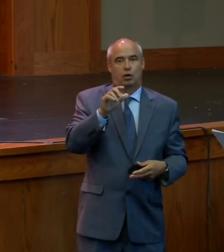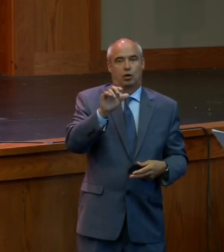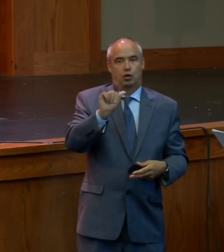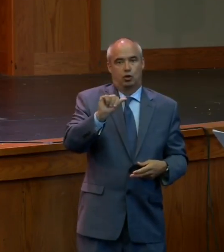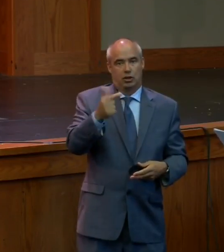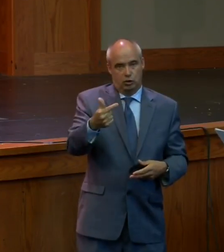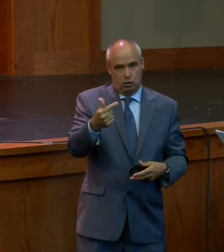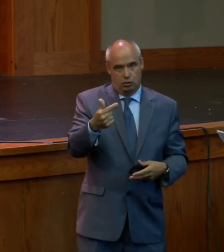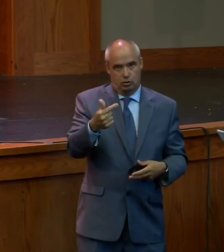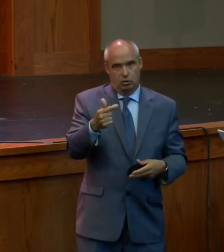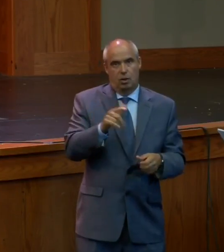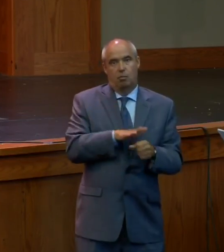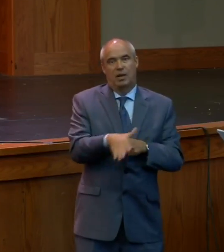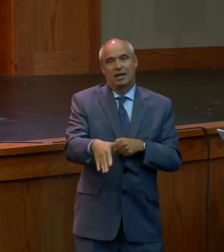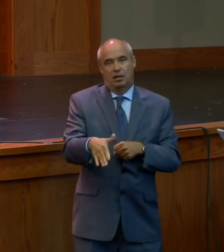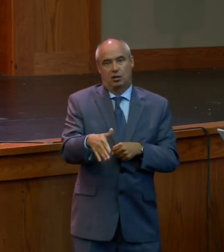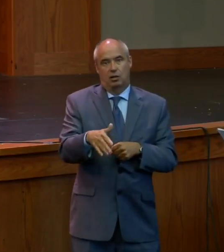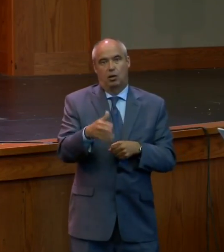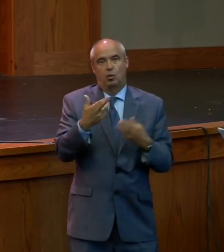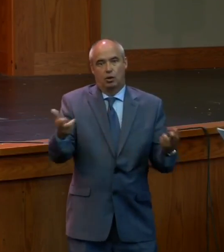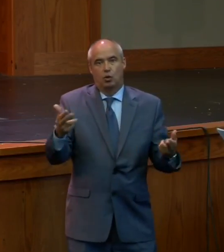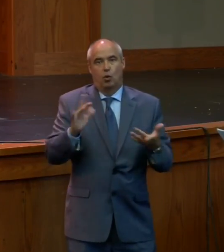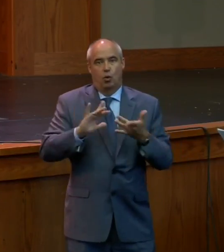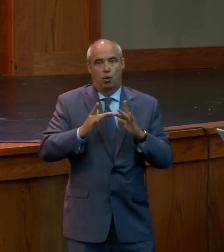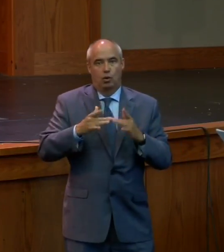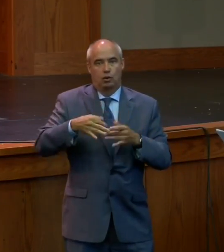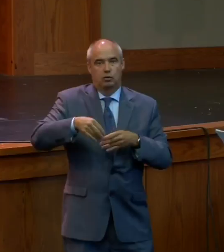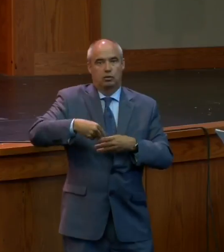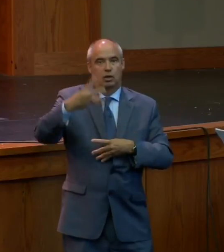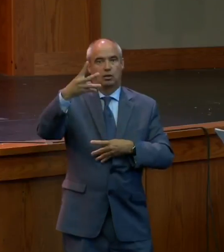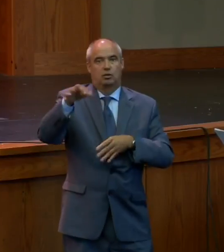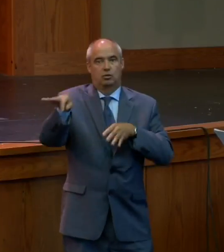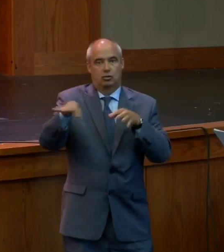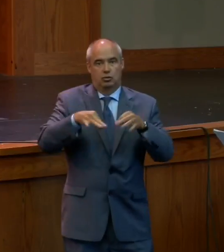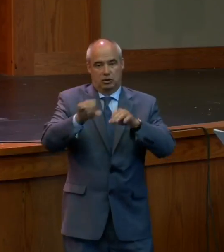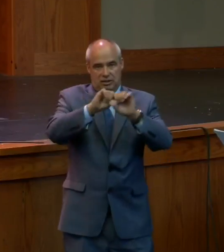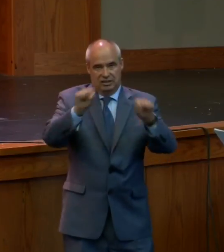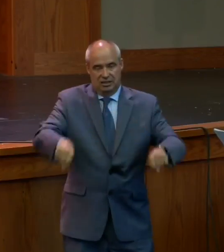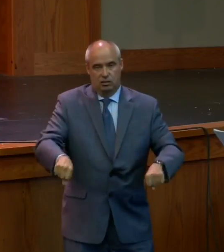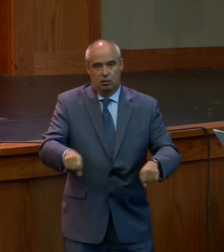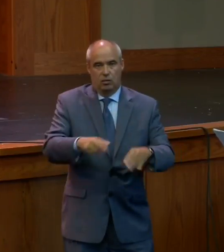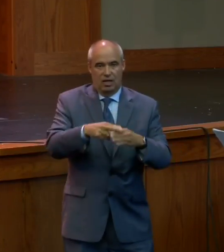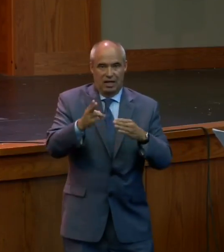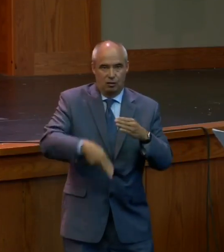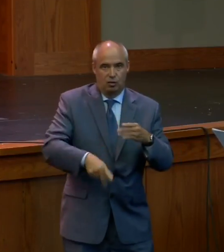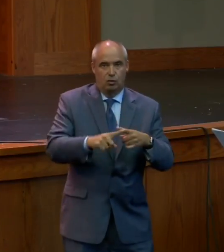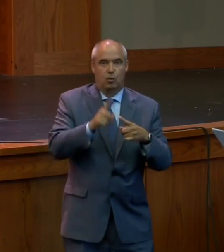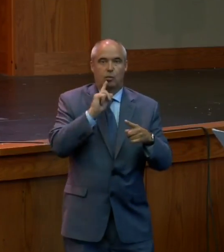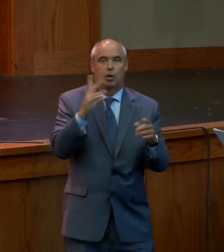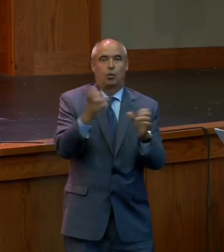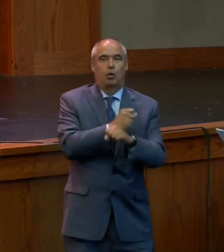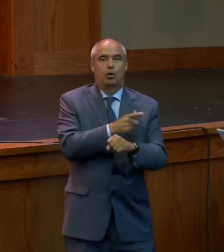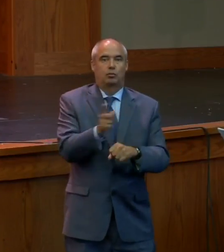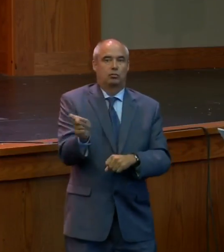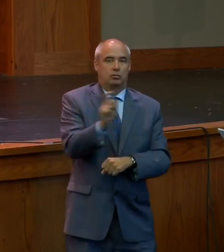THERE ARE PLENTY OF RESOURCES ONLINE DESCRIBING THE PROCESS IN DETAIL BUT WILL LEAD TO THE WINNER WITH THE SUPPORT OF THE